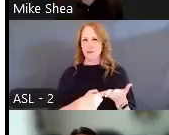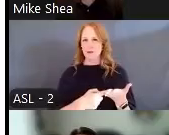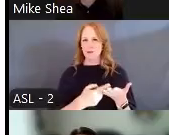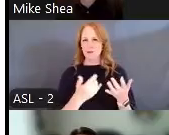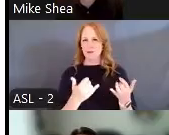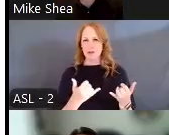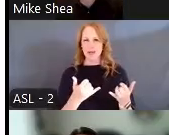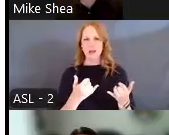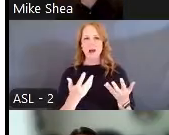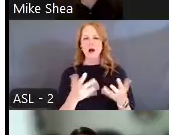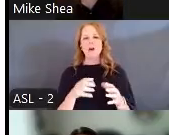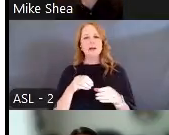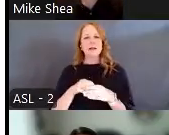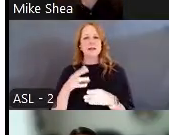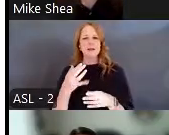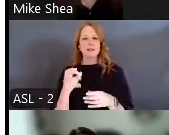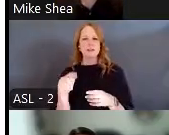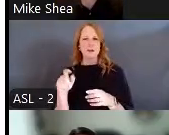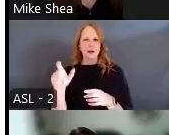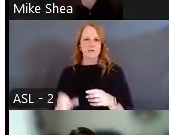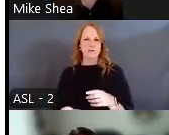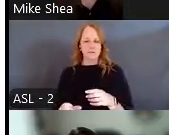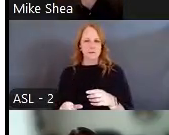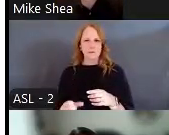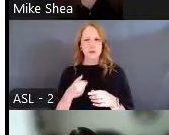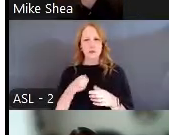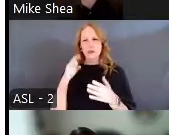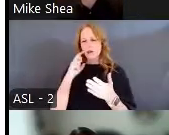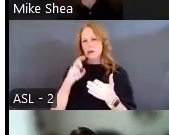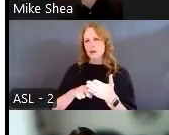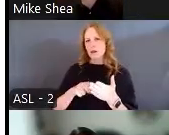in the chat as well. I did um see like one participant followed up and they were having